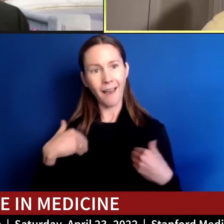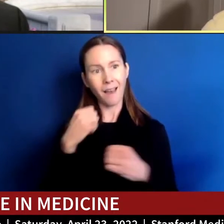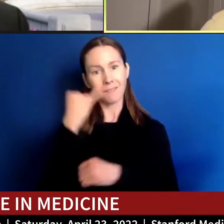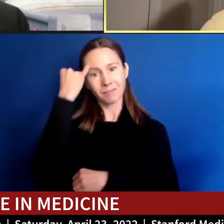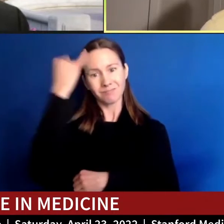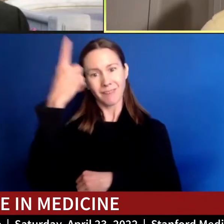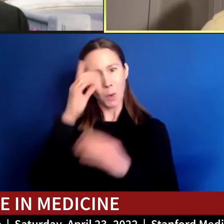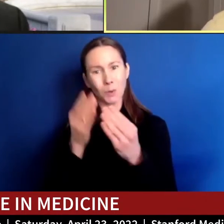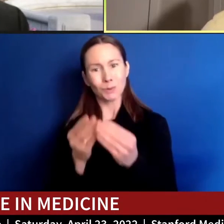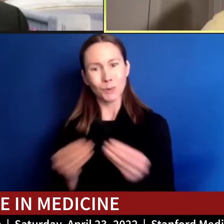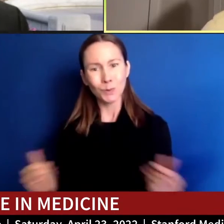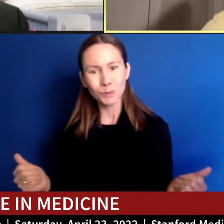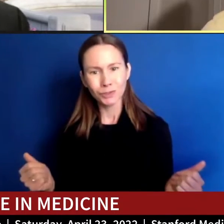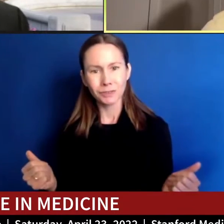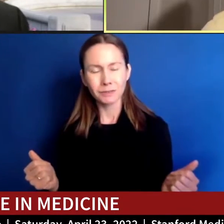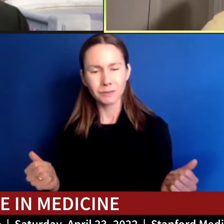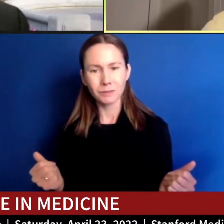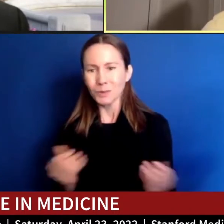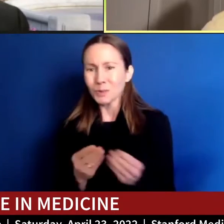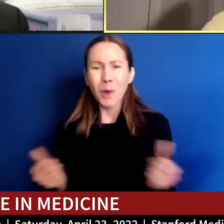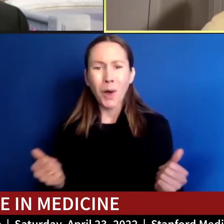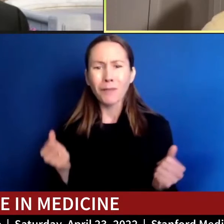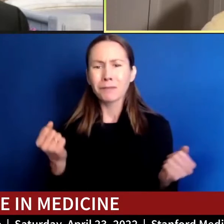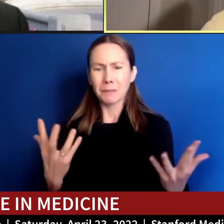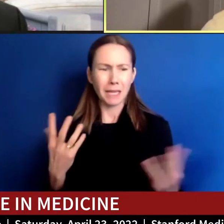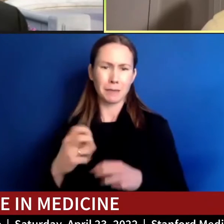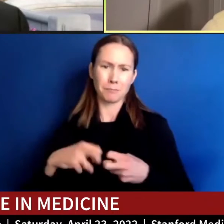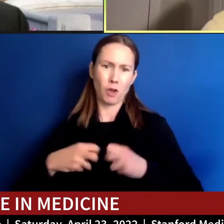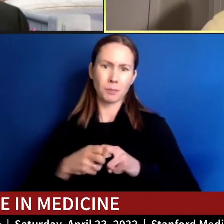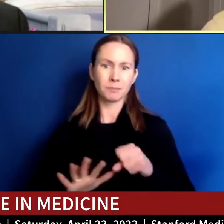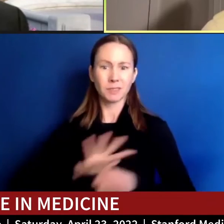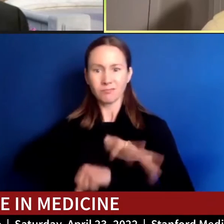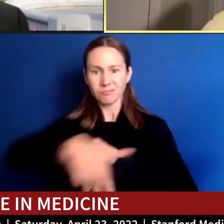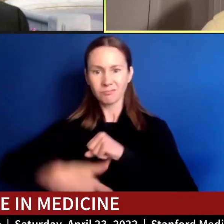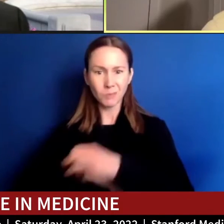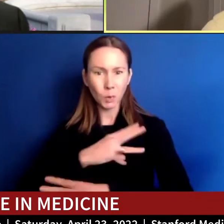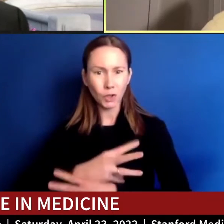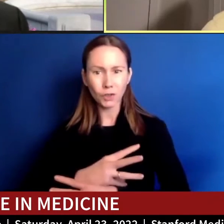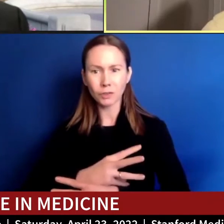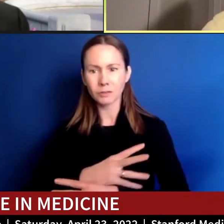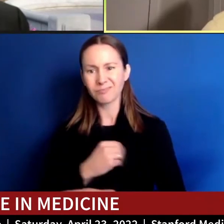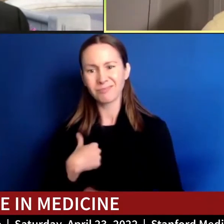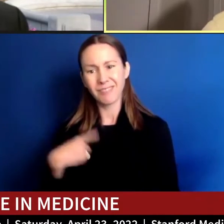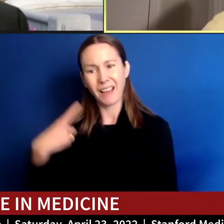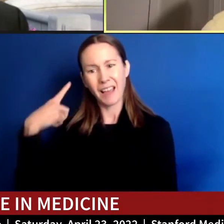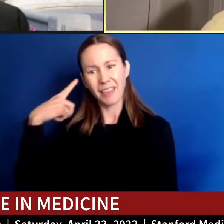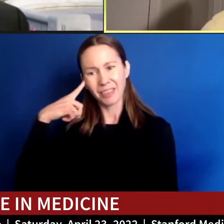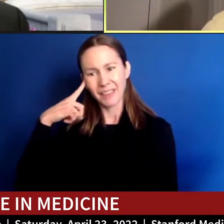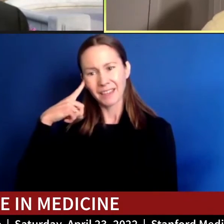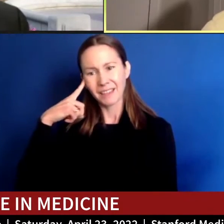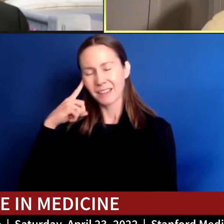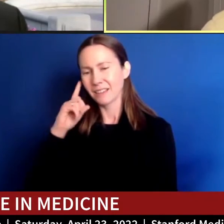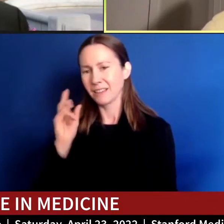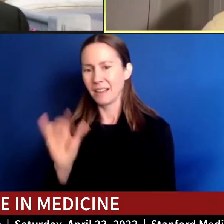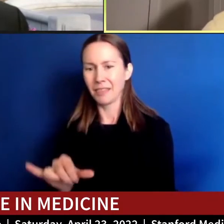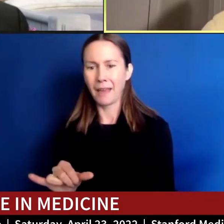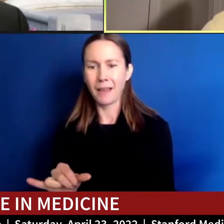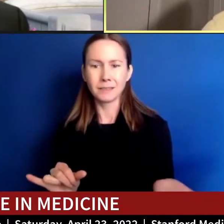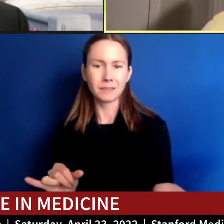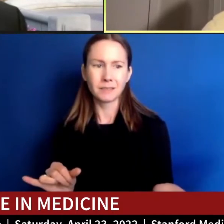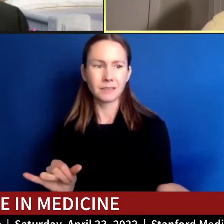for the world's problems. And you know, I think that if we looked at, toward any [indiscernible]